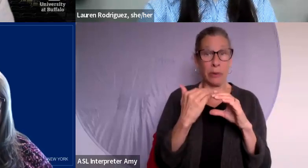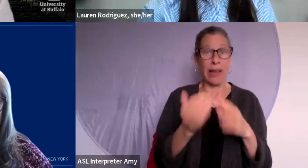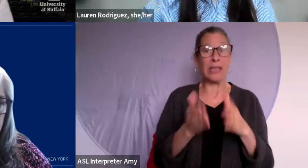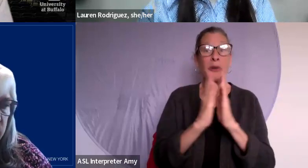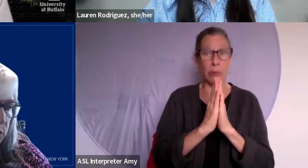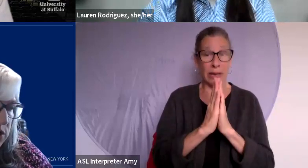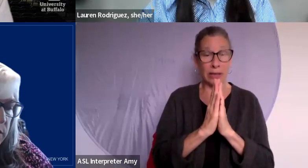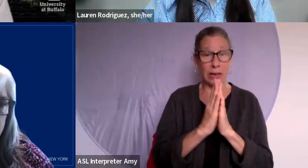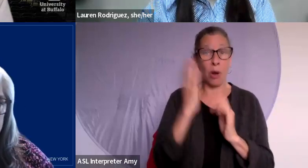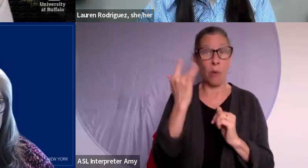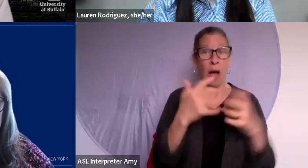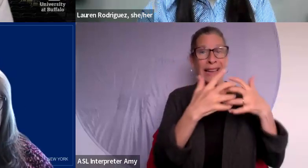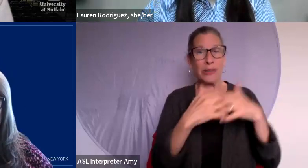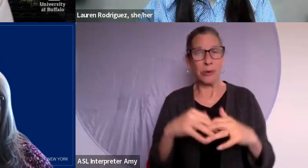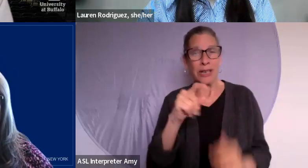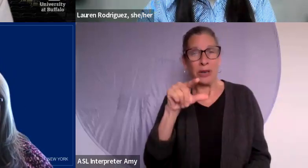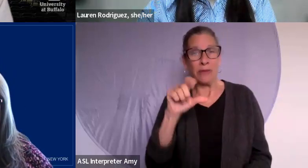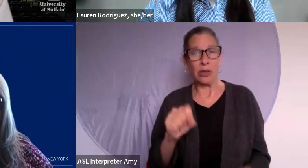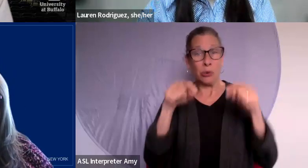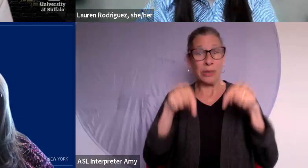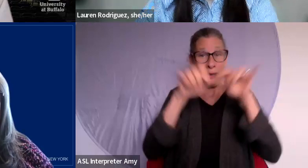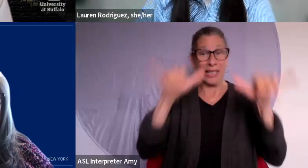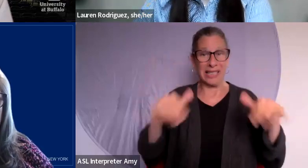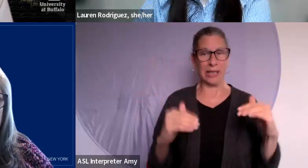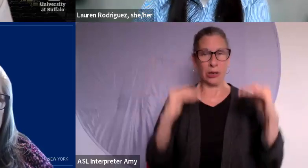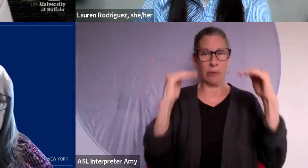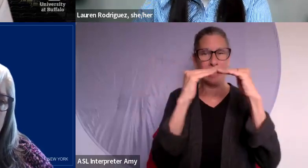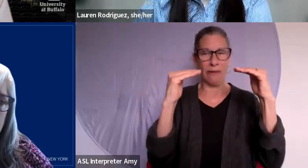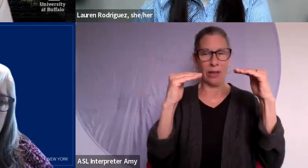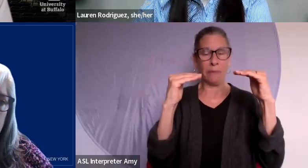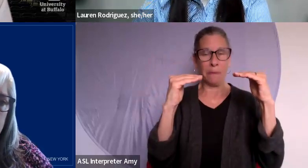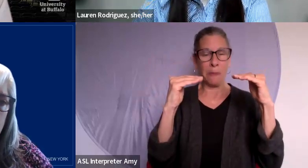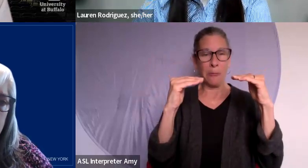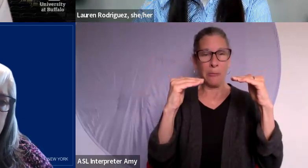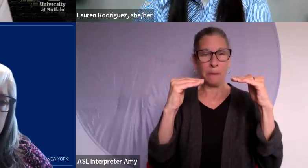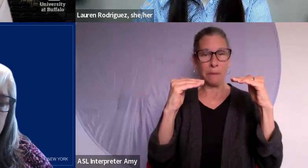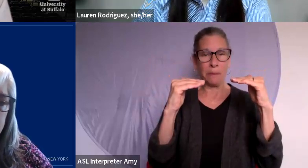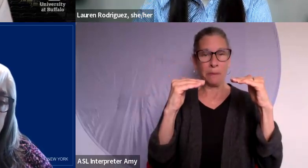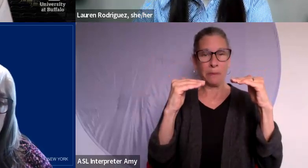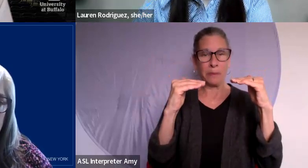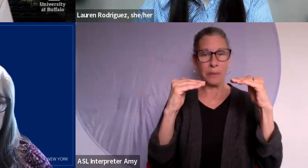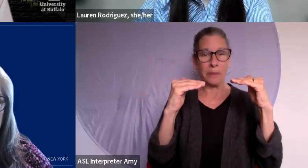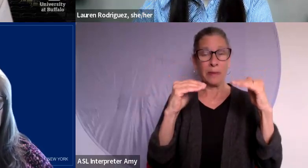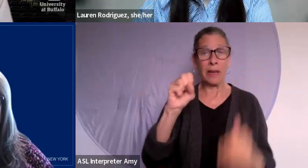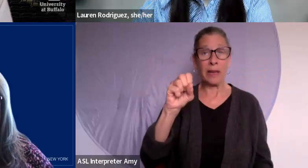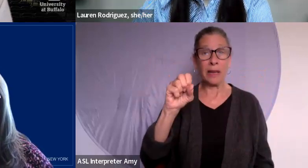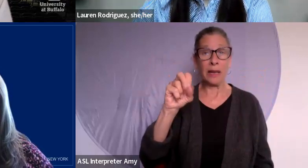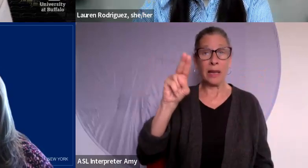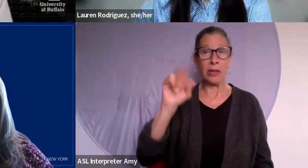the integration of those tools here at the system level. And, and, and in SUNY, the responsibility for ensuring